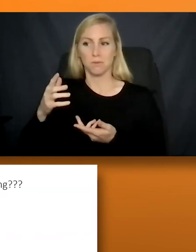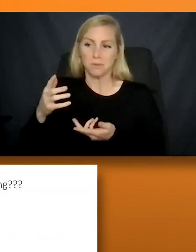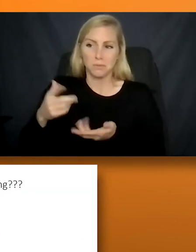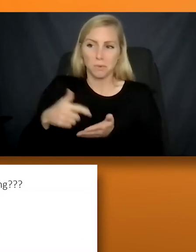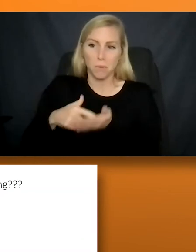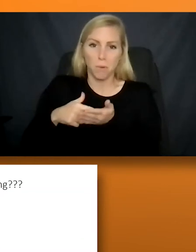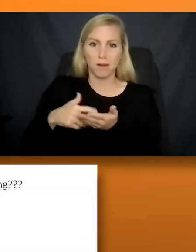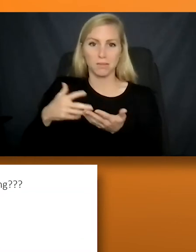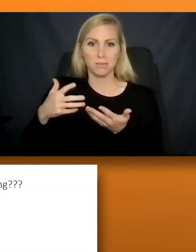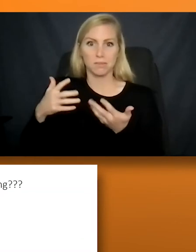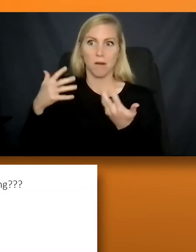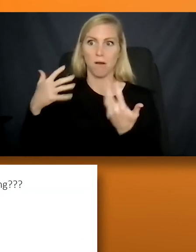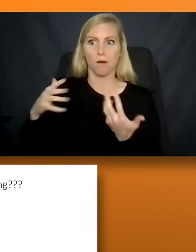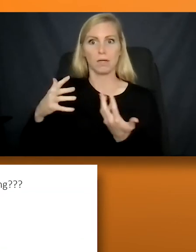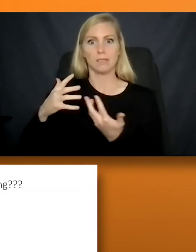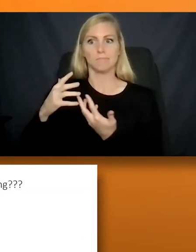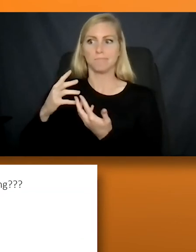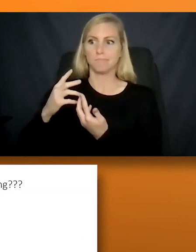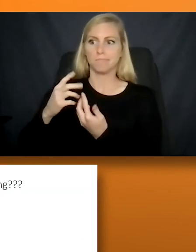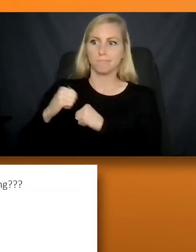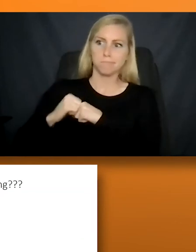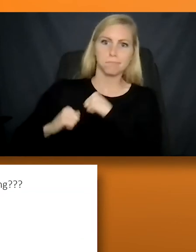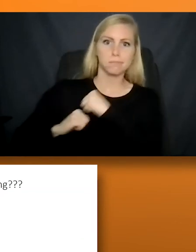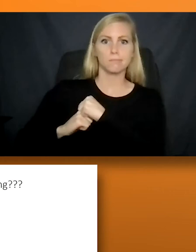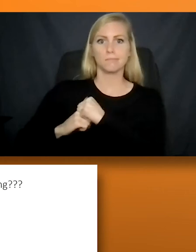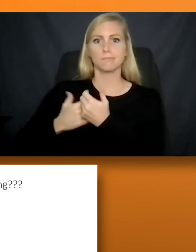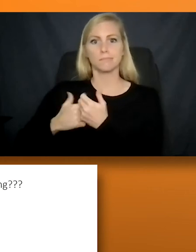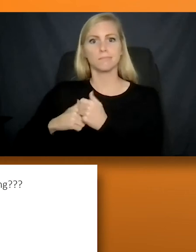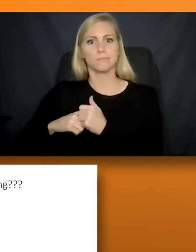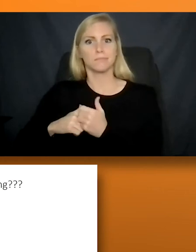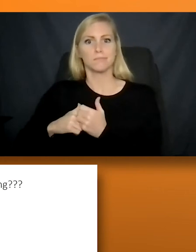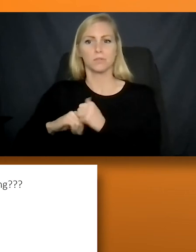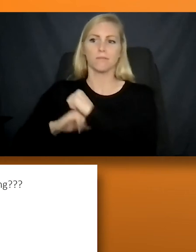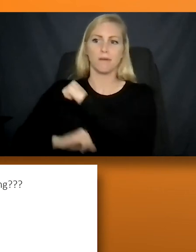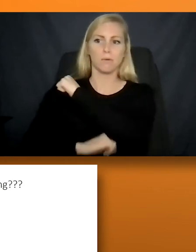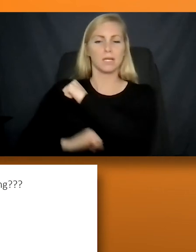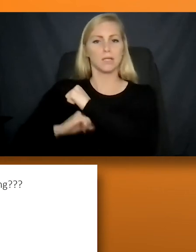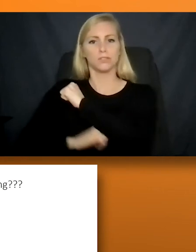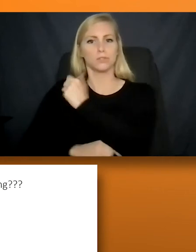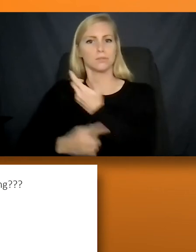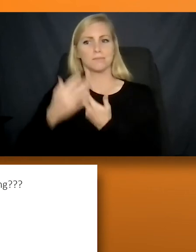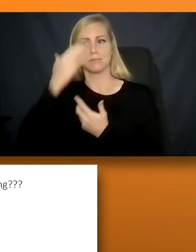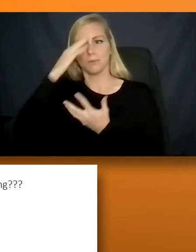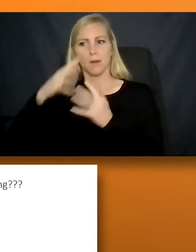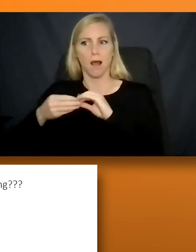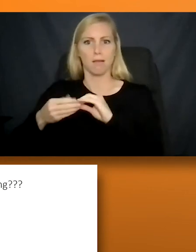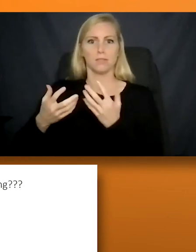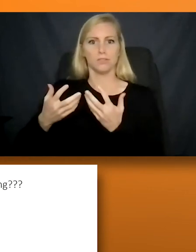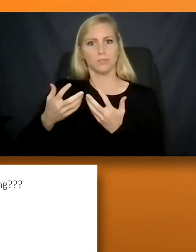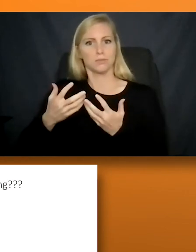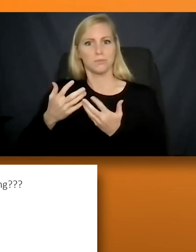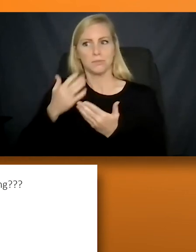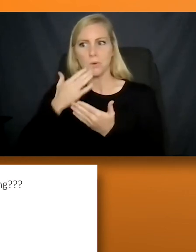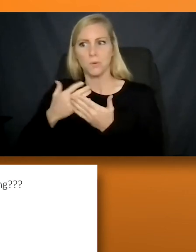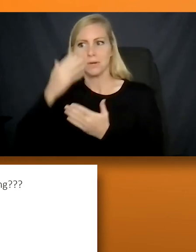So you already have to have a pretty robust language base to do a word puzzle. It's just like any other concept where we talk about,